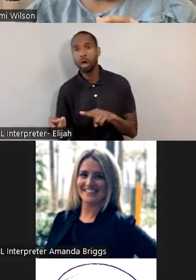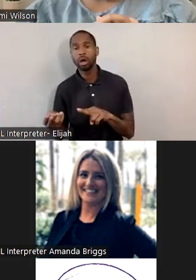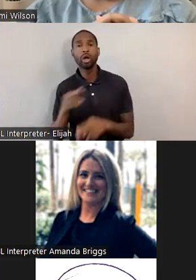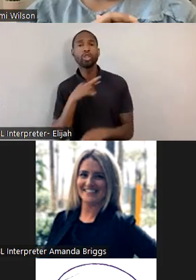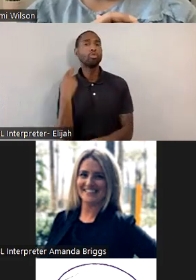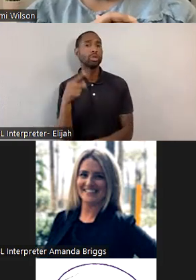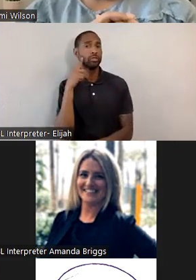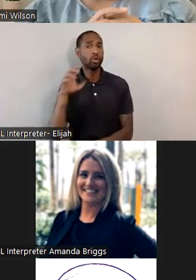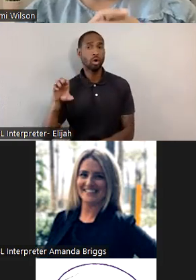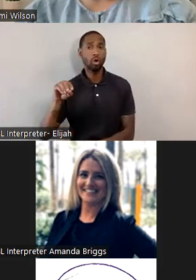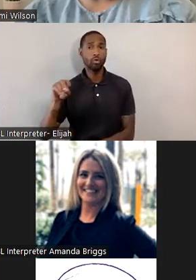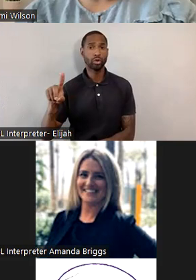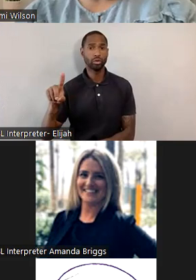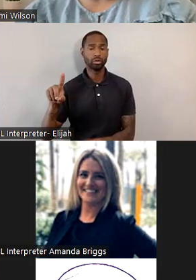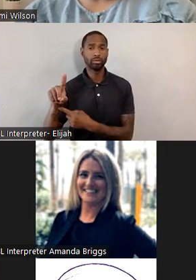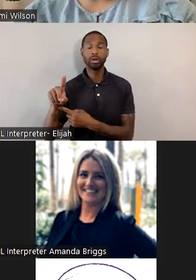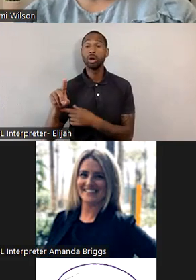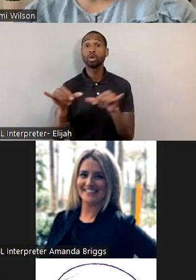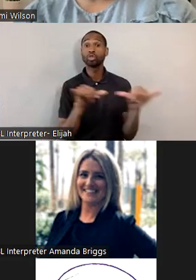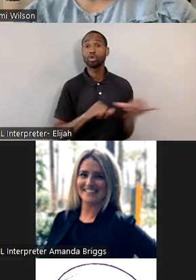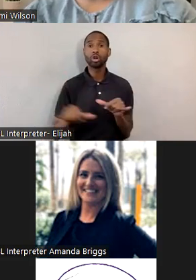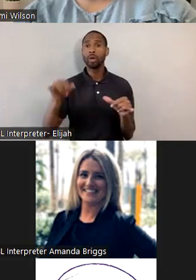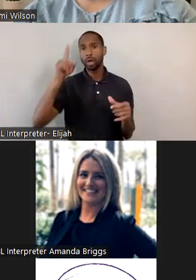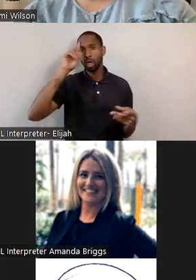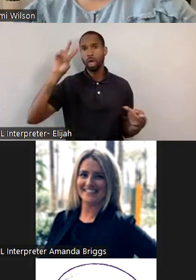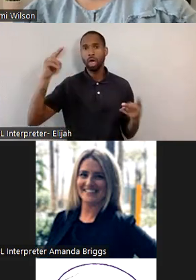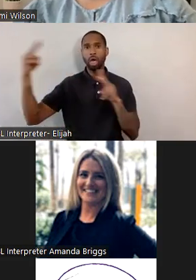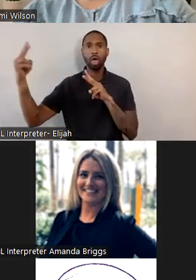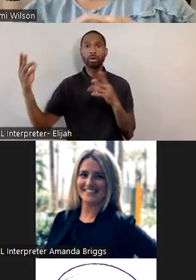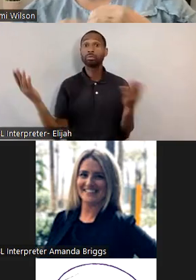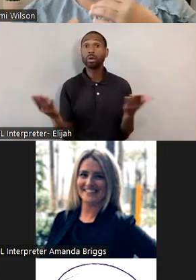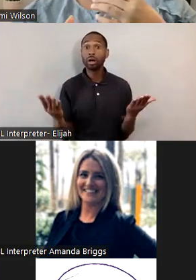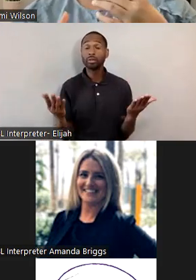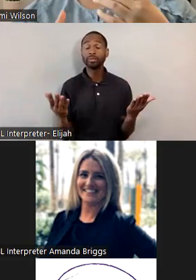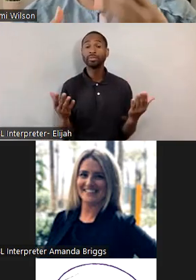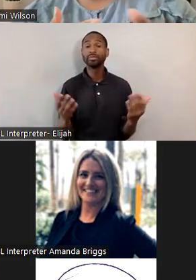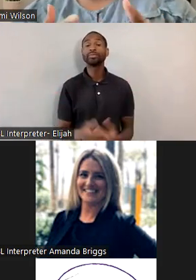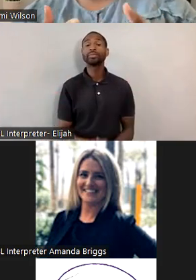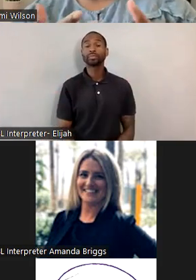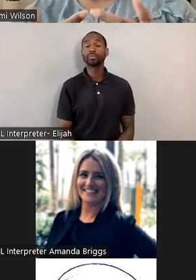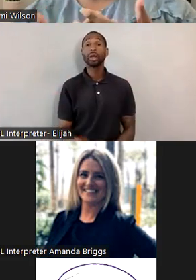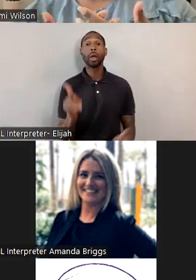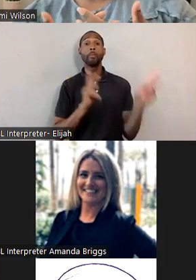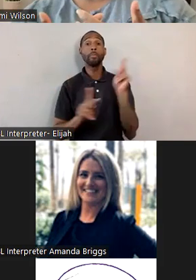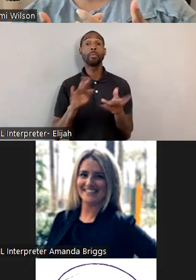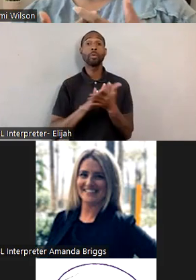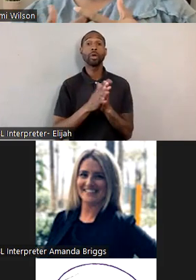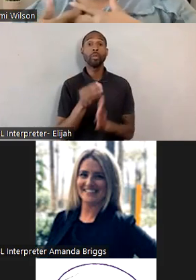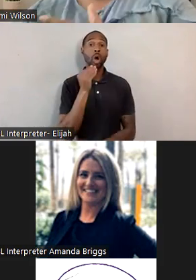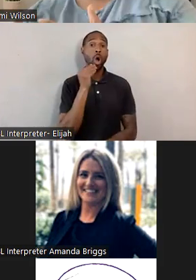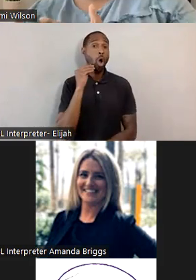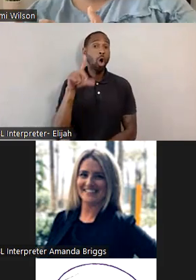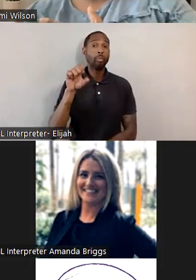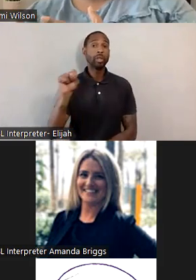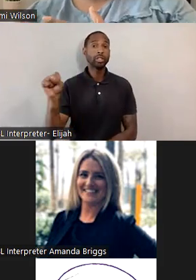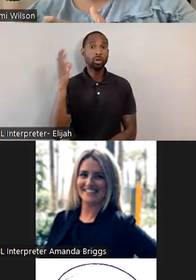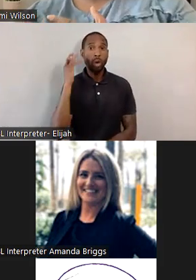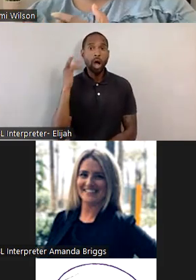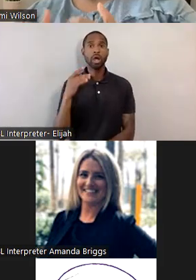So a common misconception is that people become homeless, due to their drug use.